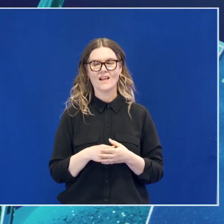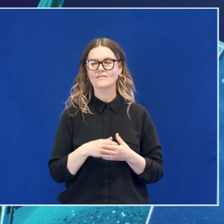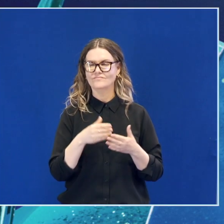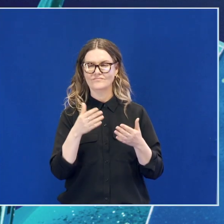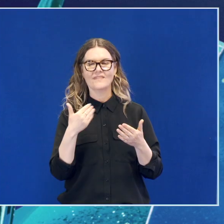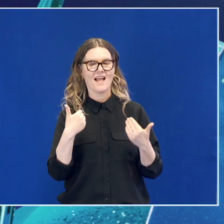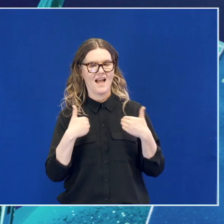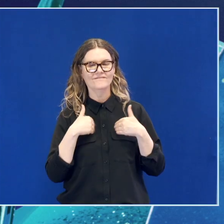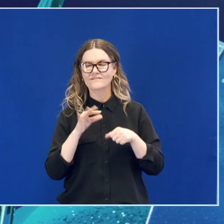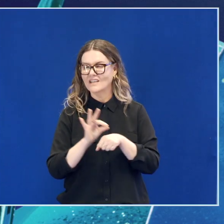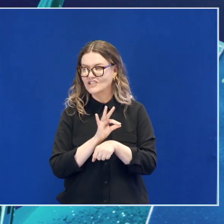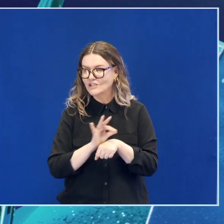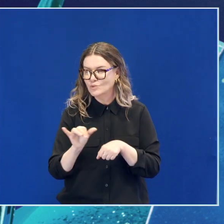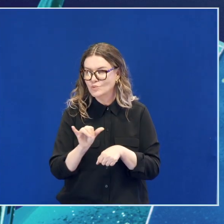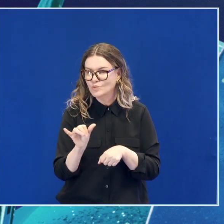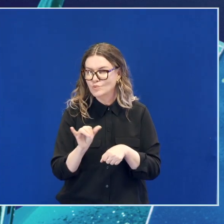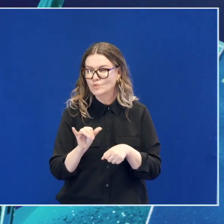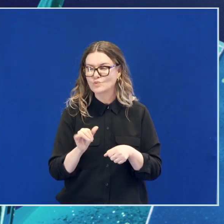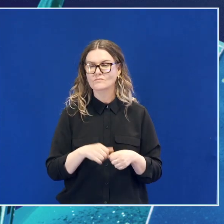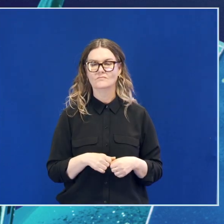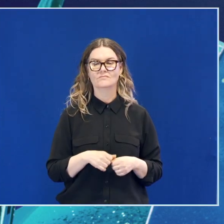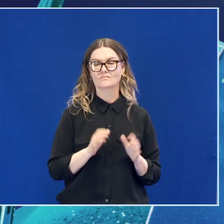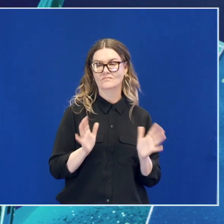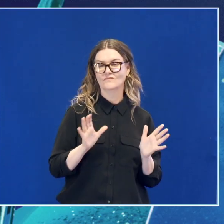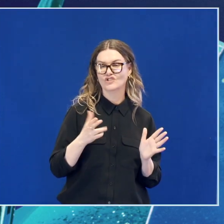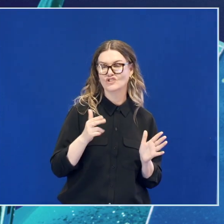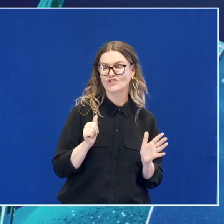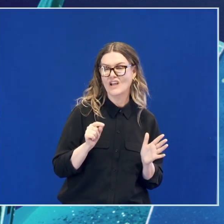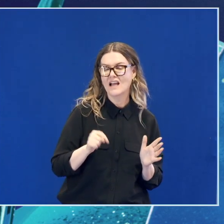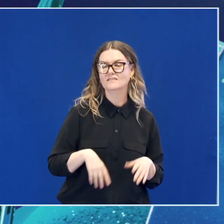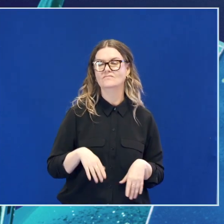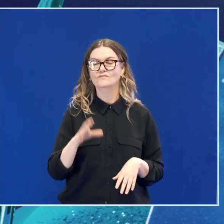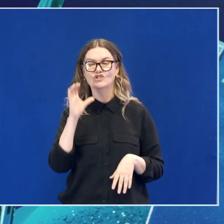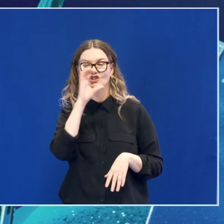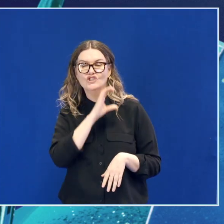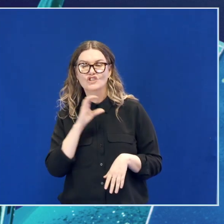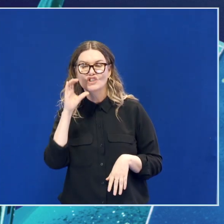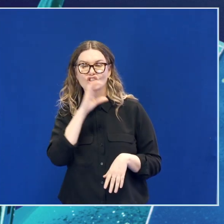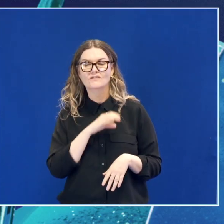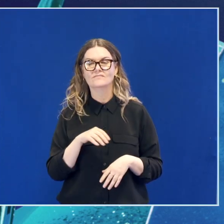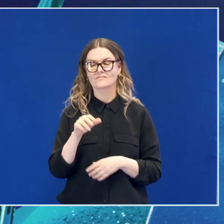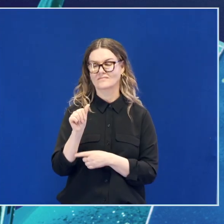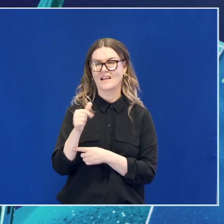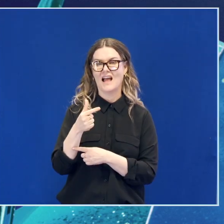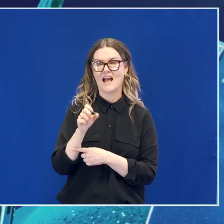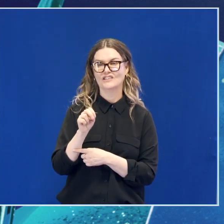Agents is where I can access specific Copilot agents for doing specific things.